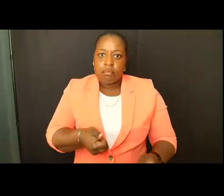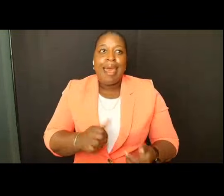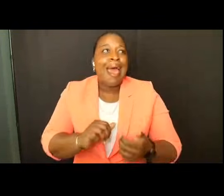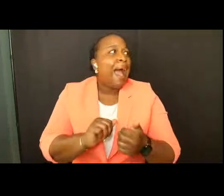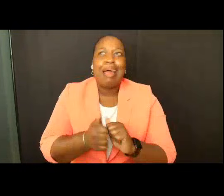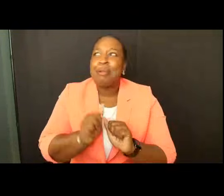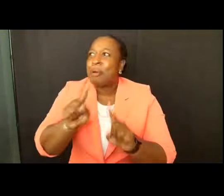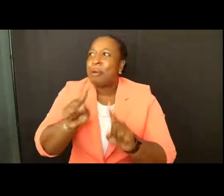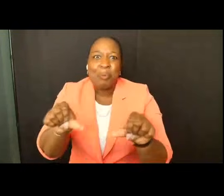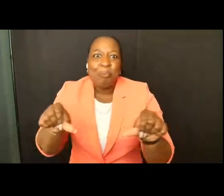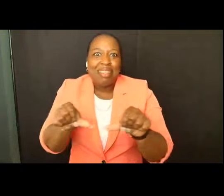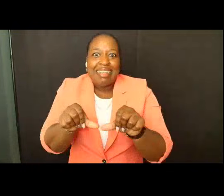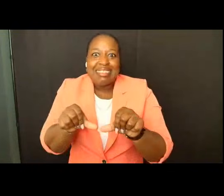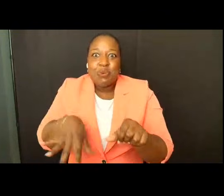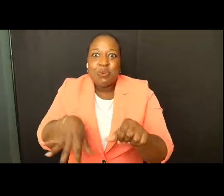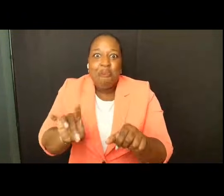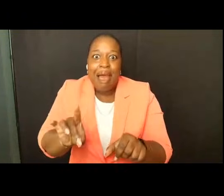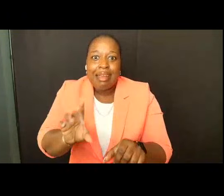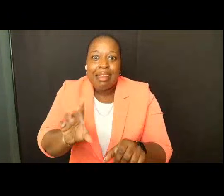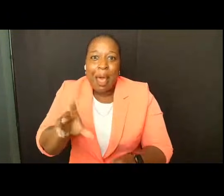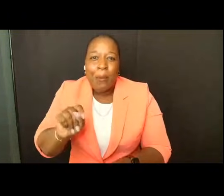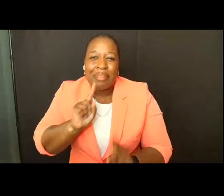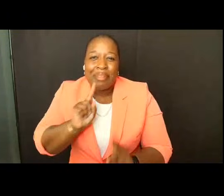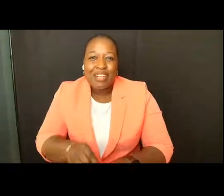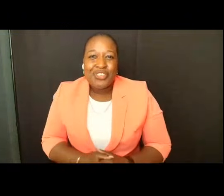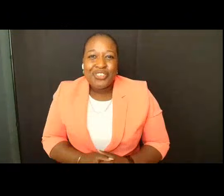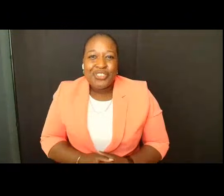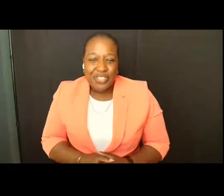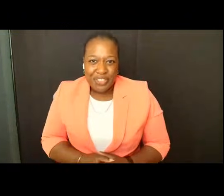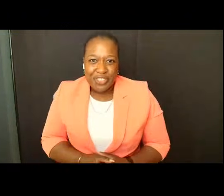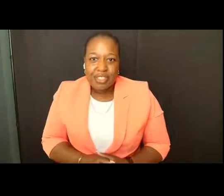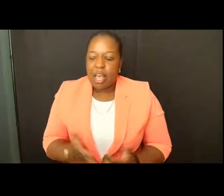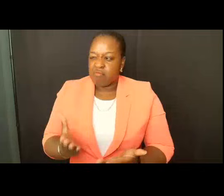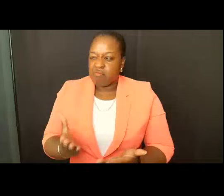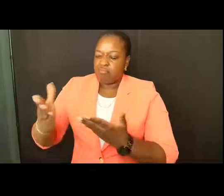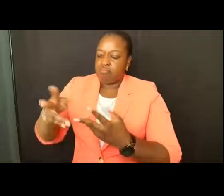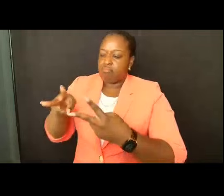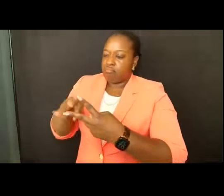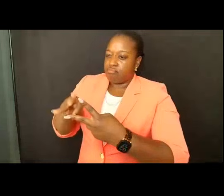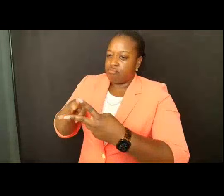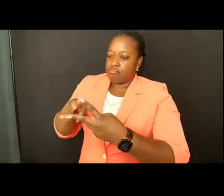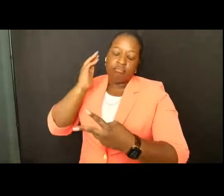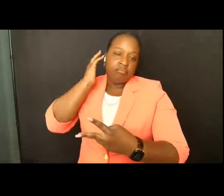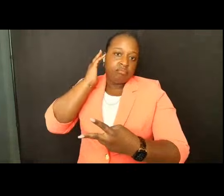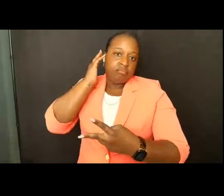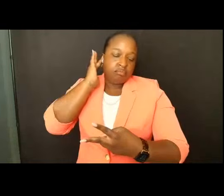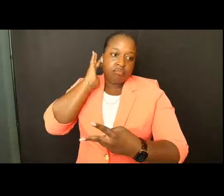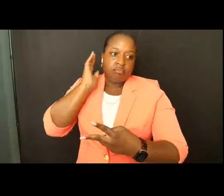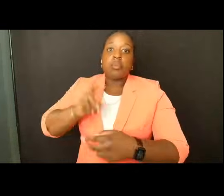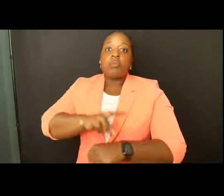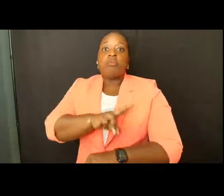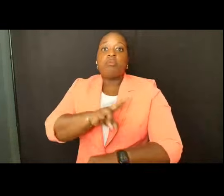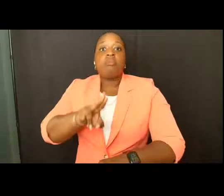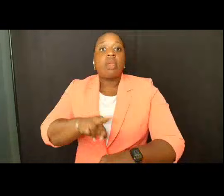me? And I'd offer two sources. One's the National Alliance of Sickle Cell Centers.